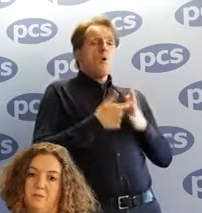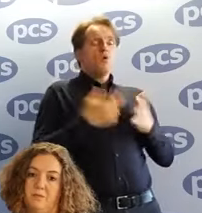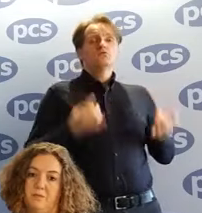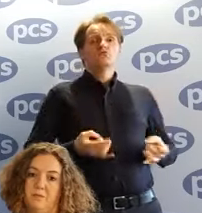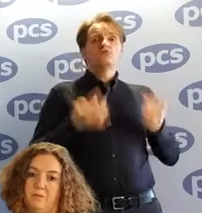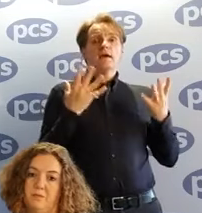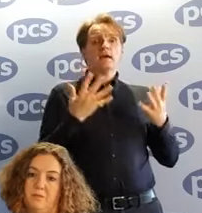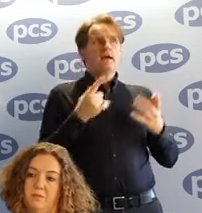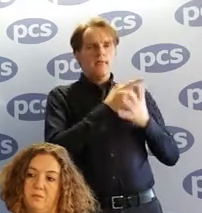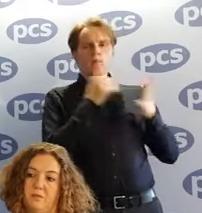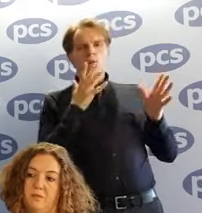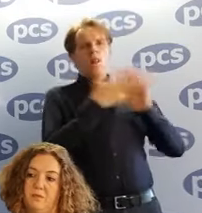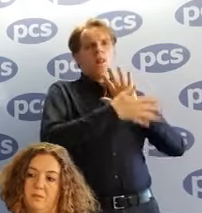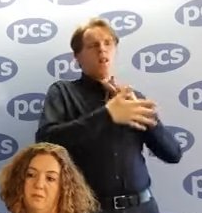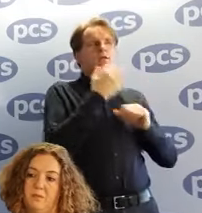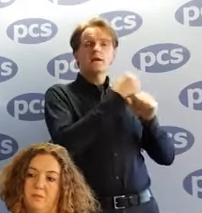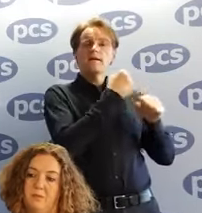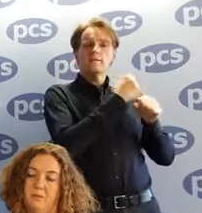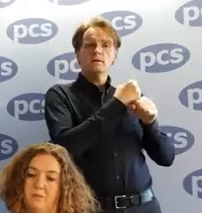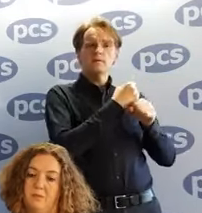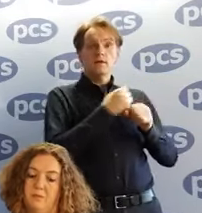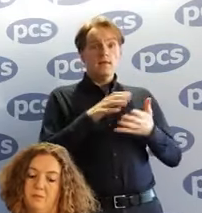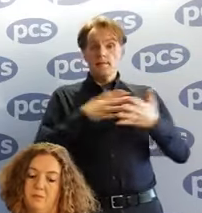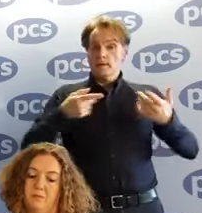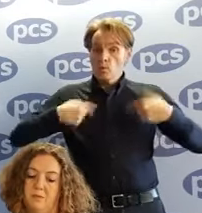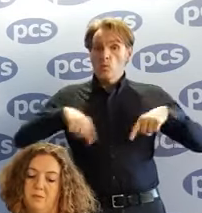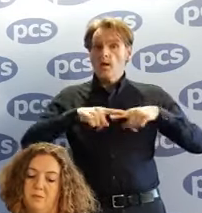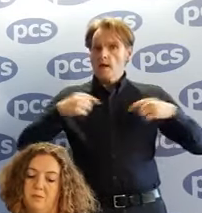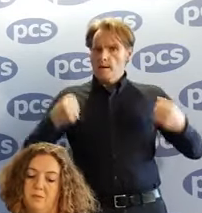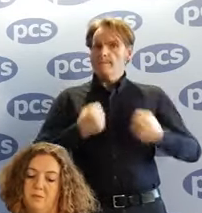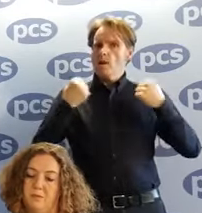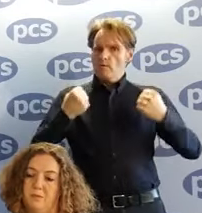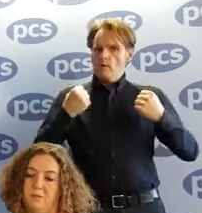us a real powerful weapon and we have to believe we can beat it and I think our